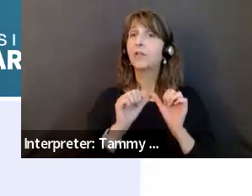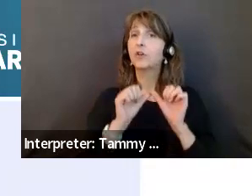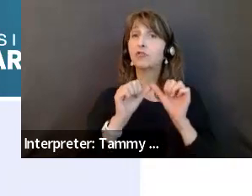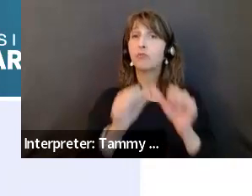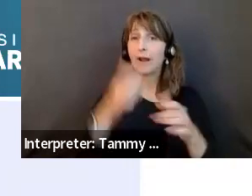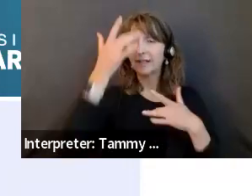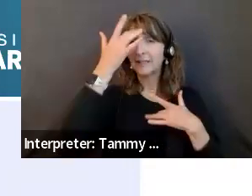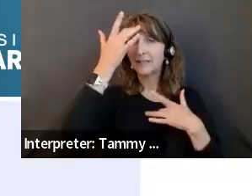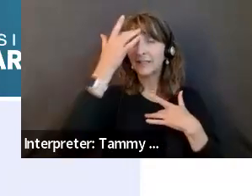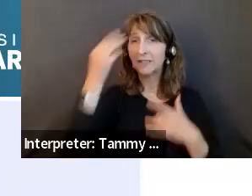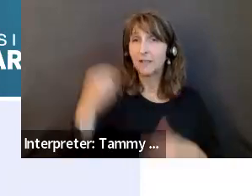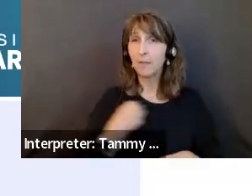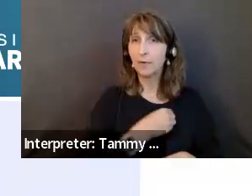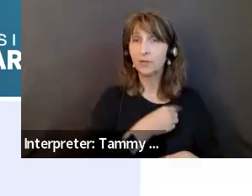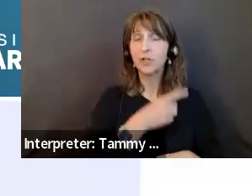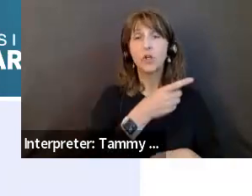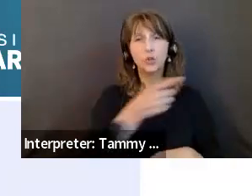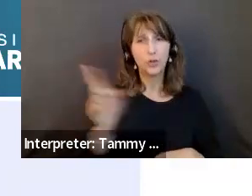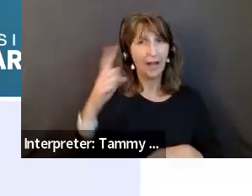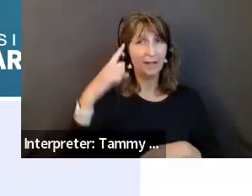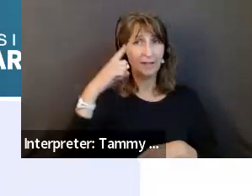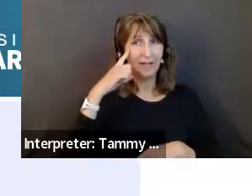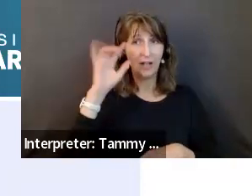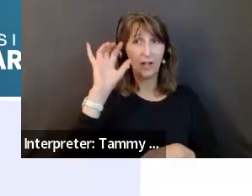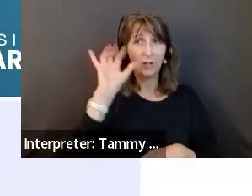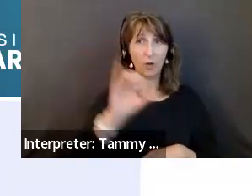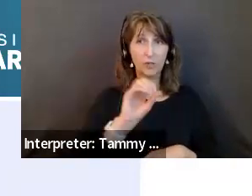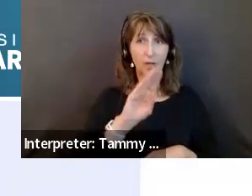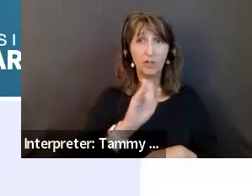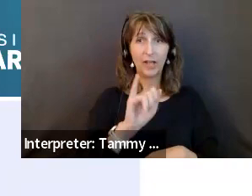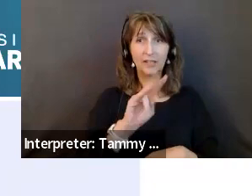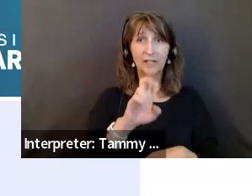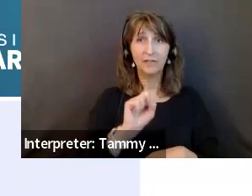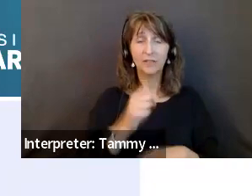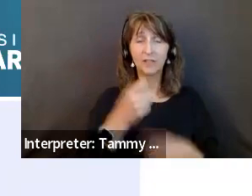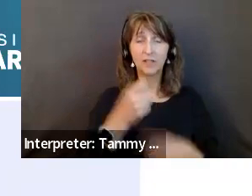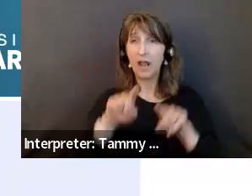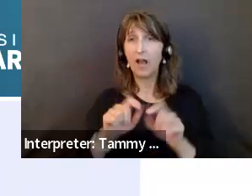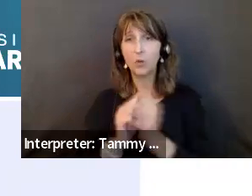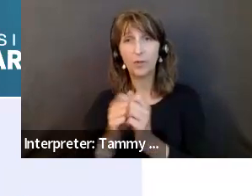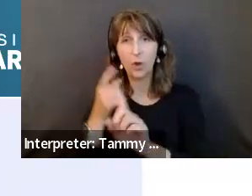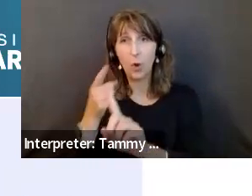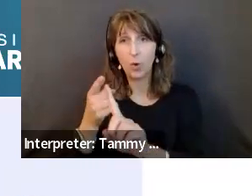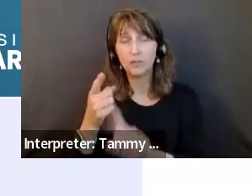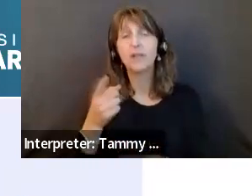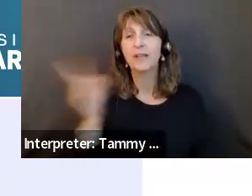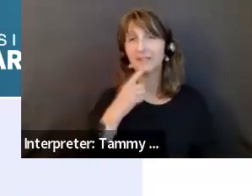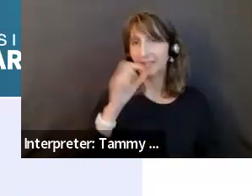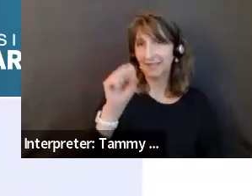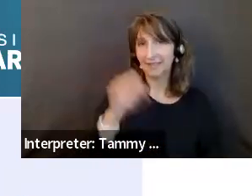All of the members said yes. Next slide.